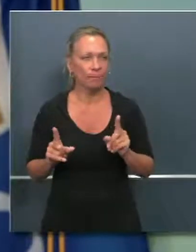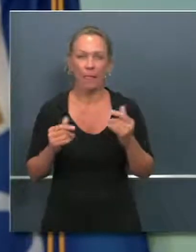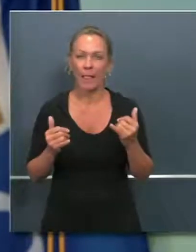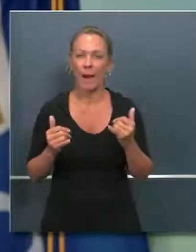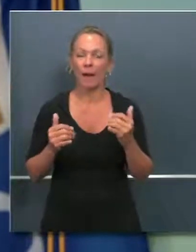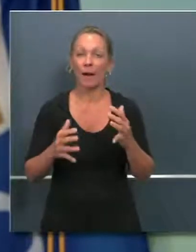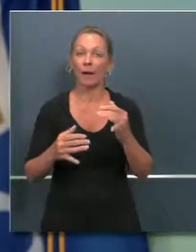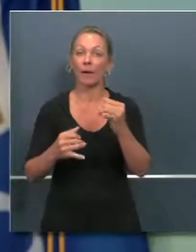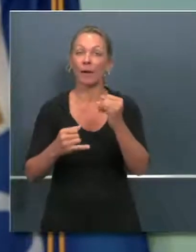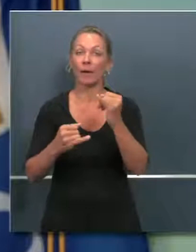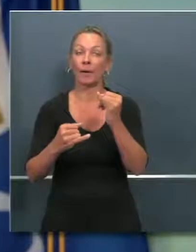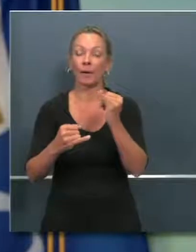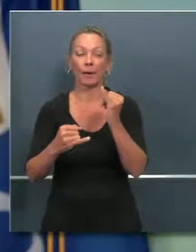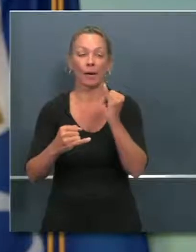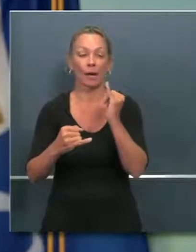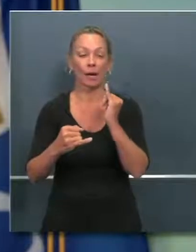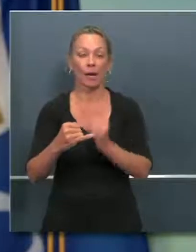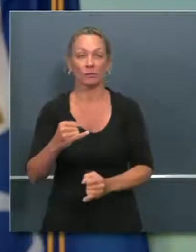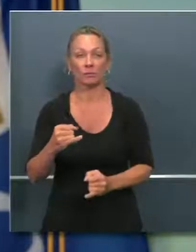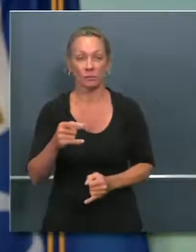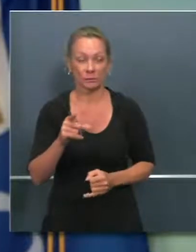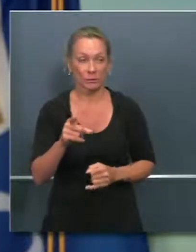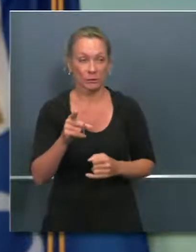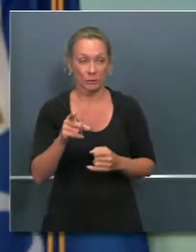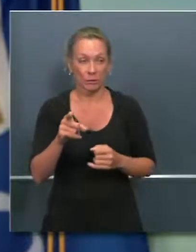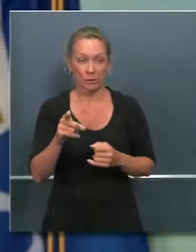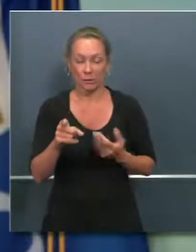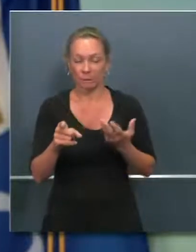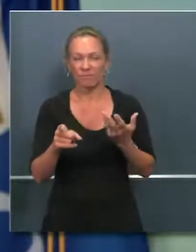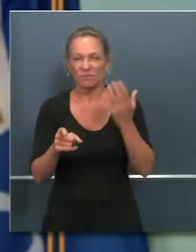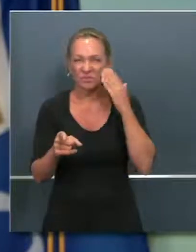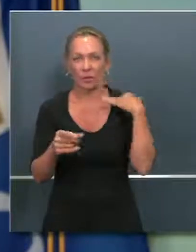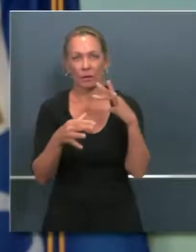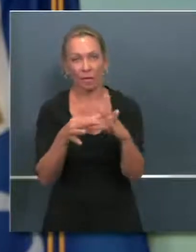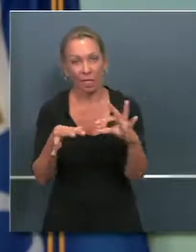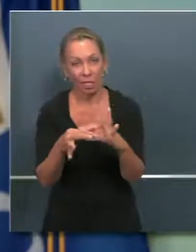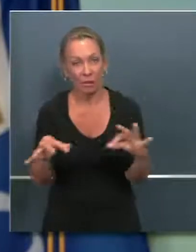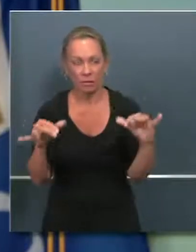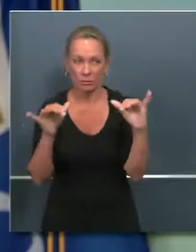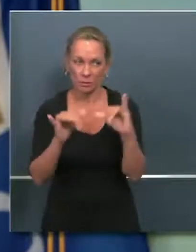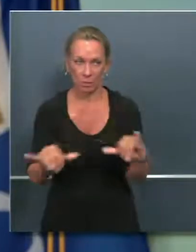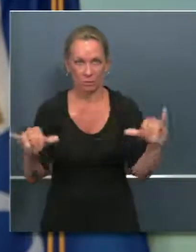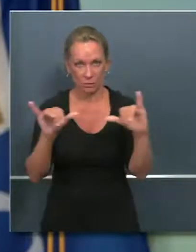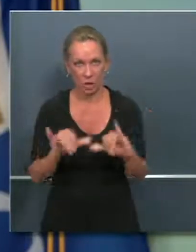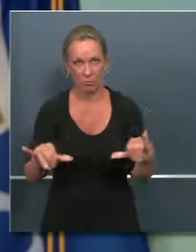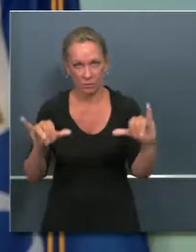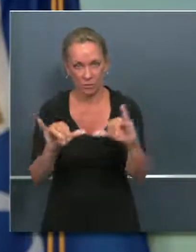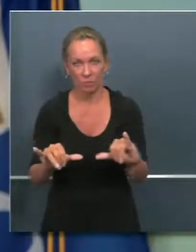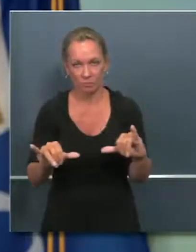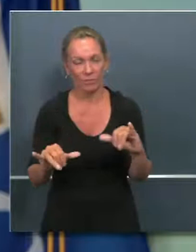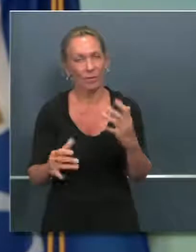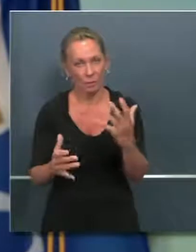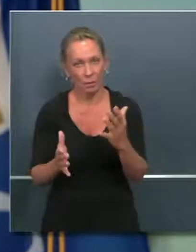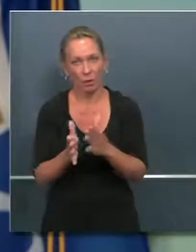this following please wash your hands practice the hygiene that we know can mitigate the spread of